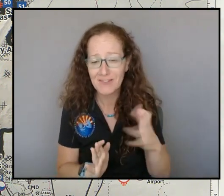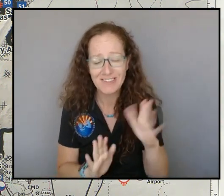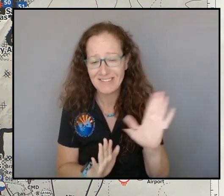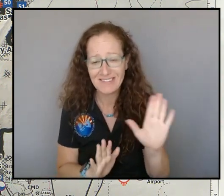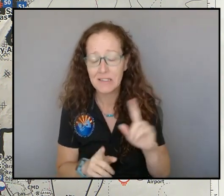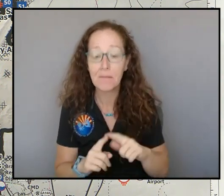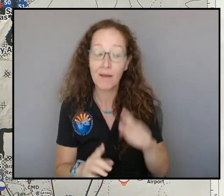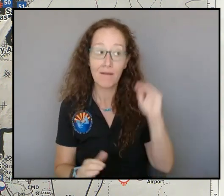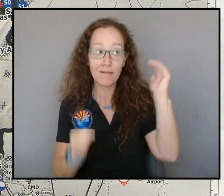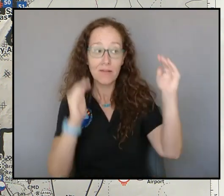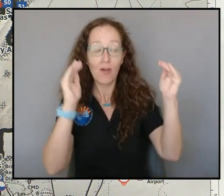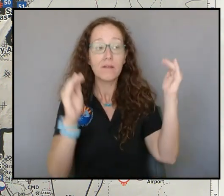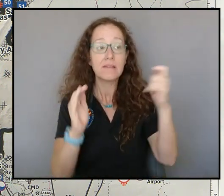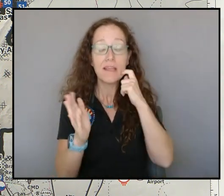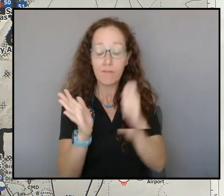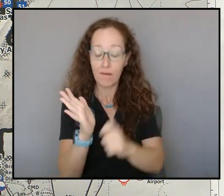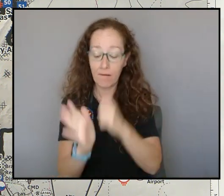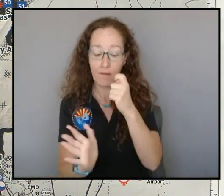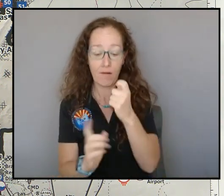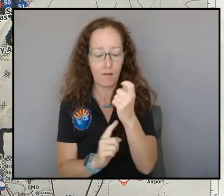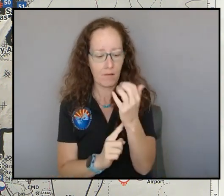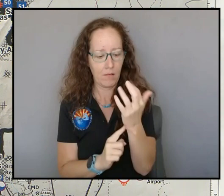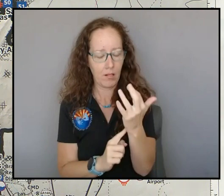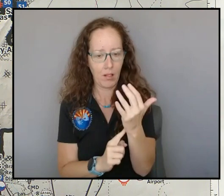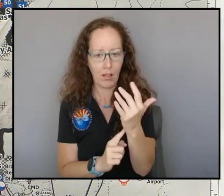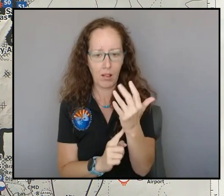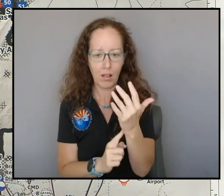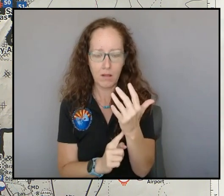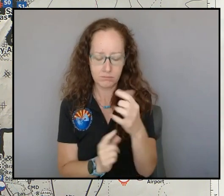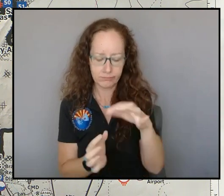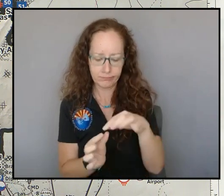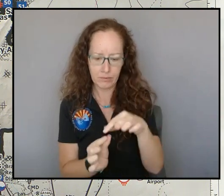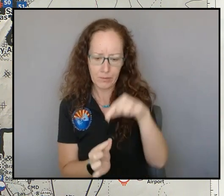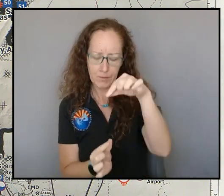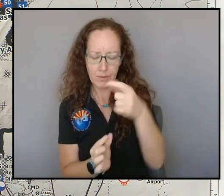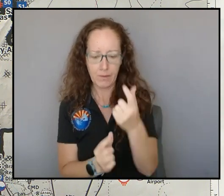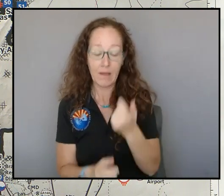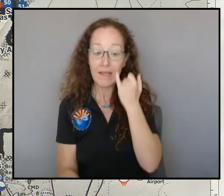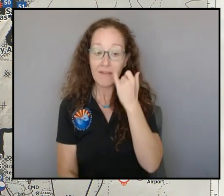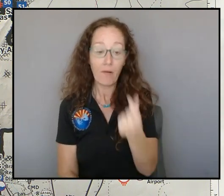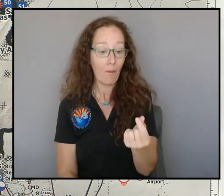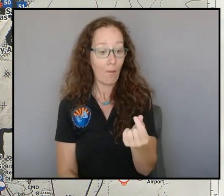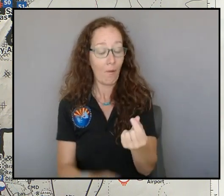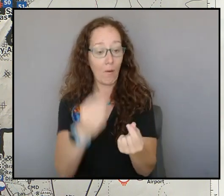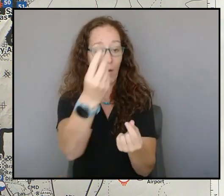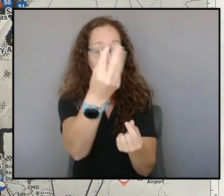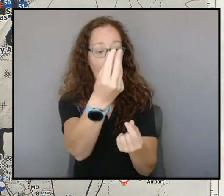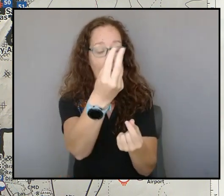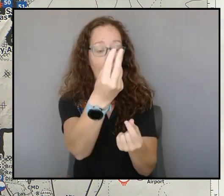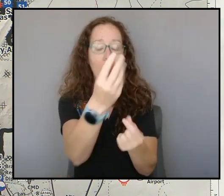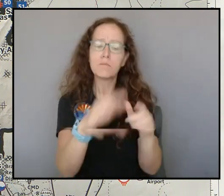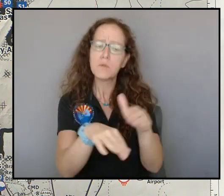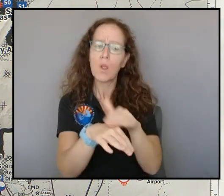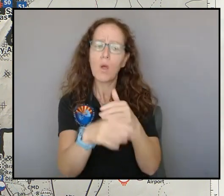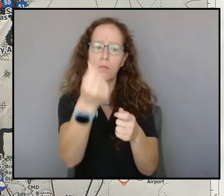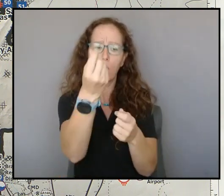takes a little bit of time for that match to burn down to where your fingers are. And if you were to hold it until it burned, you'd have a little bit of time before that happens